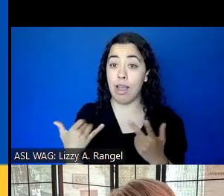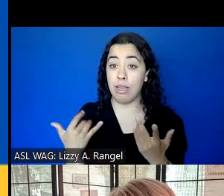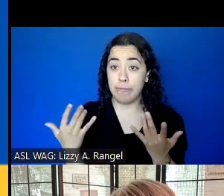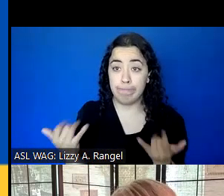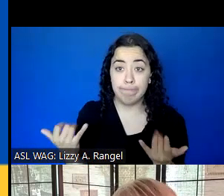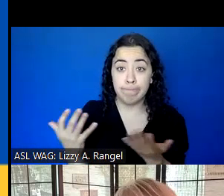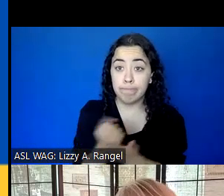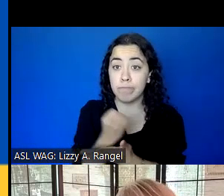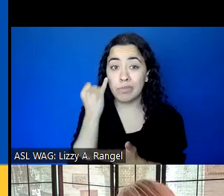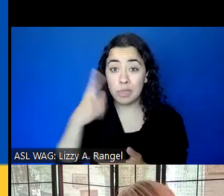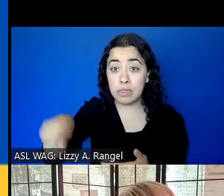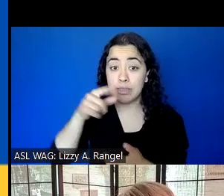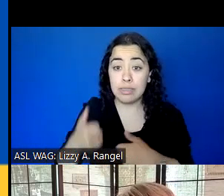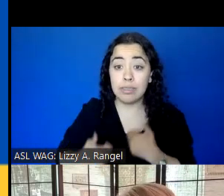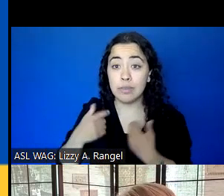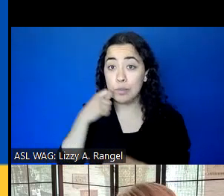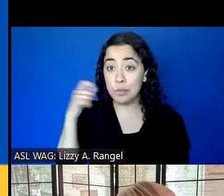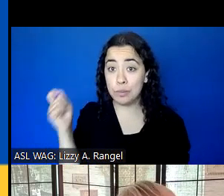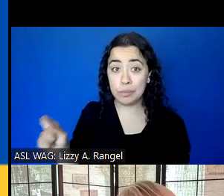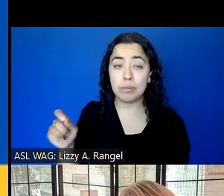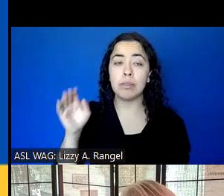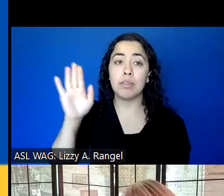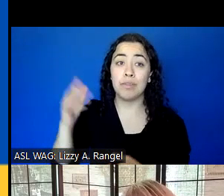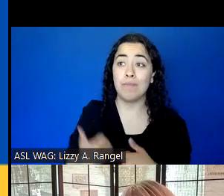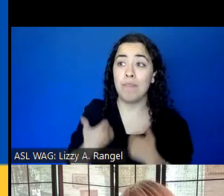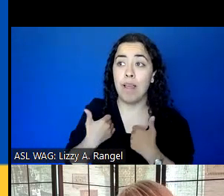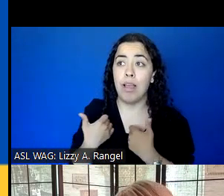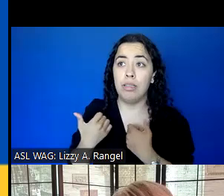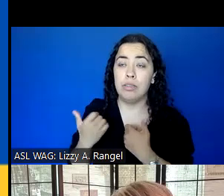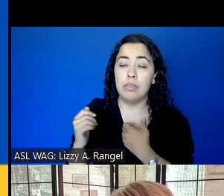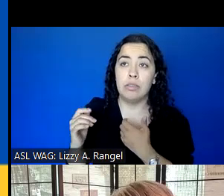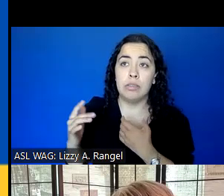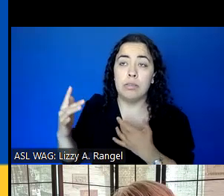watching that A11yTalks, as well as presenting for A11yTalks, so something to keep in mind.